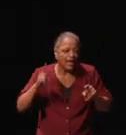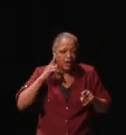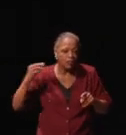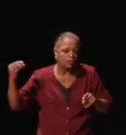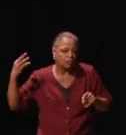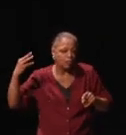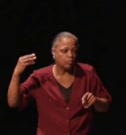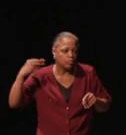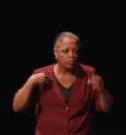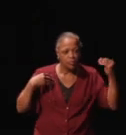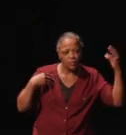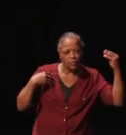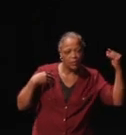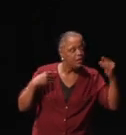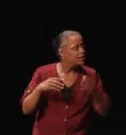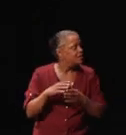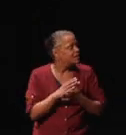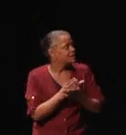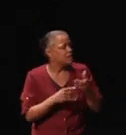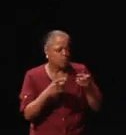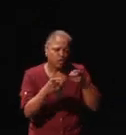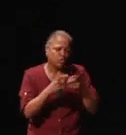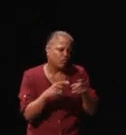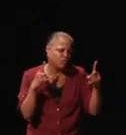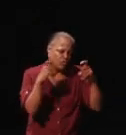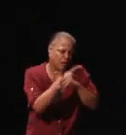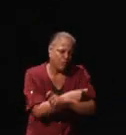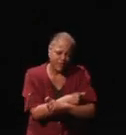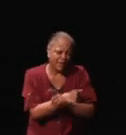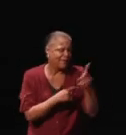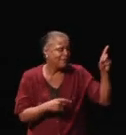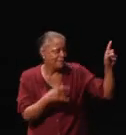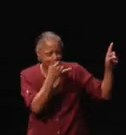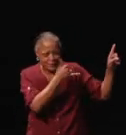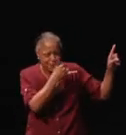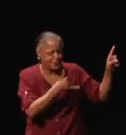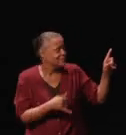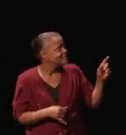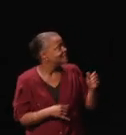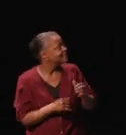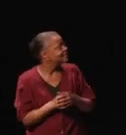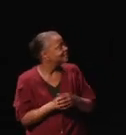Inputs, some controls ridiculously complicated.